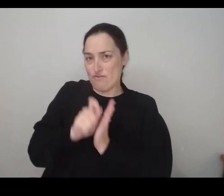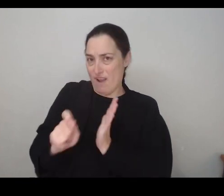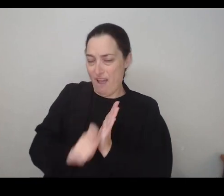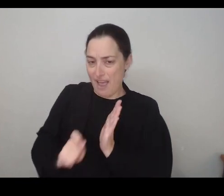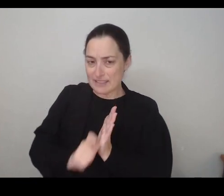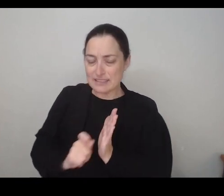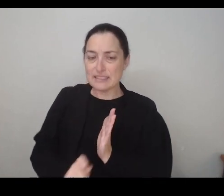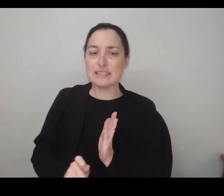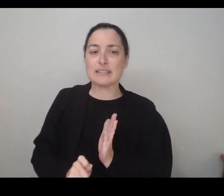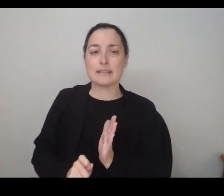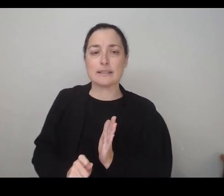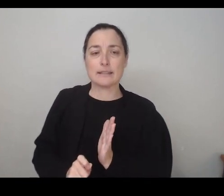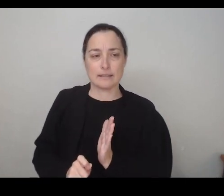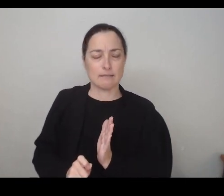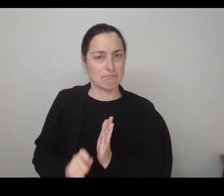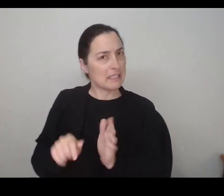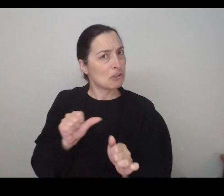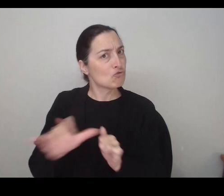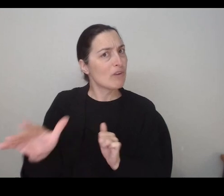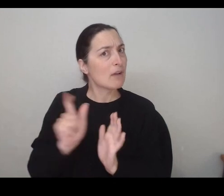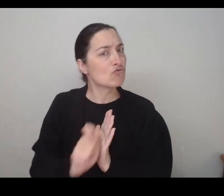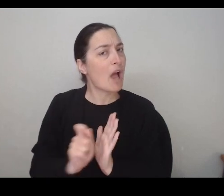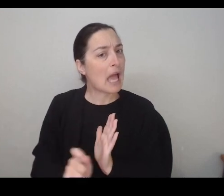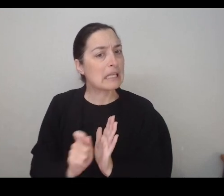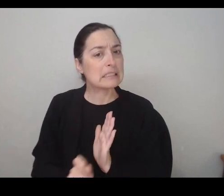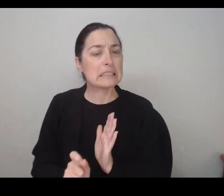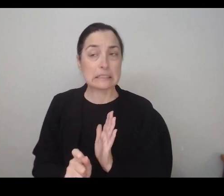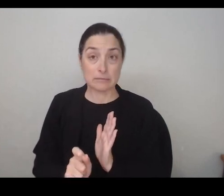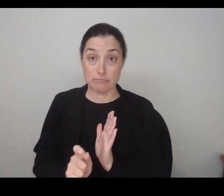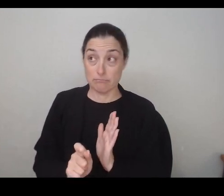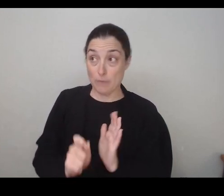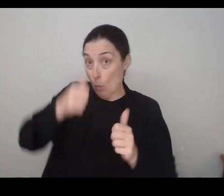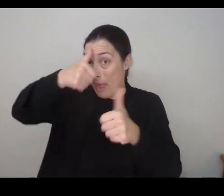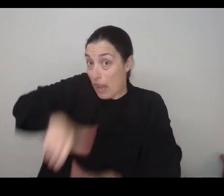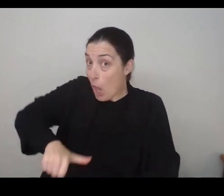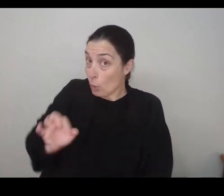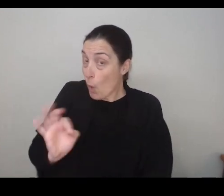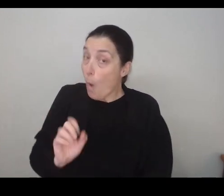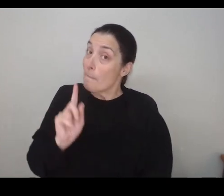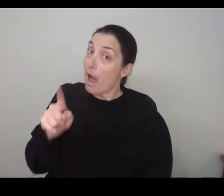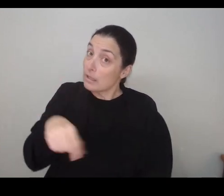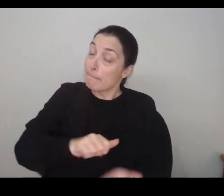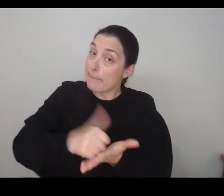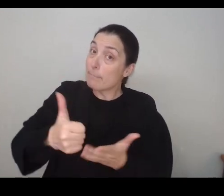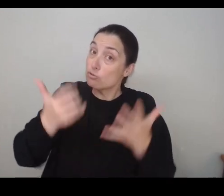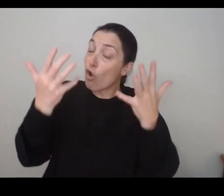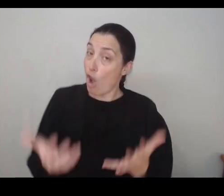In a sense, a great writer, even if it's little known. But he published a lot as a kind of journalist, for example,